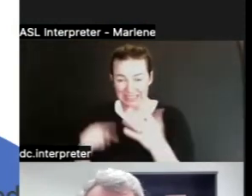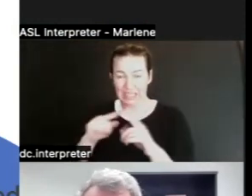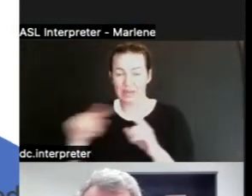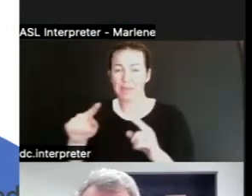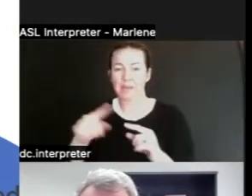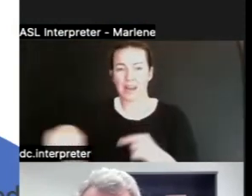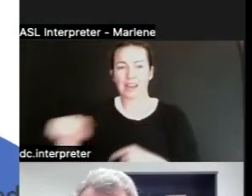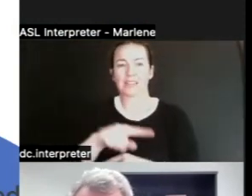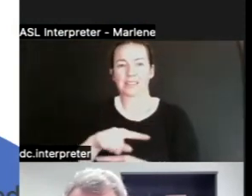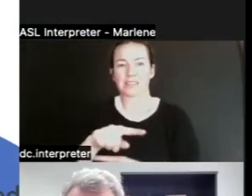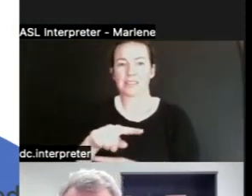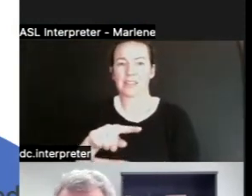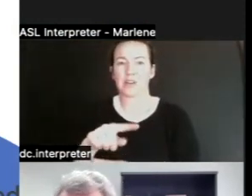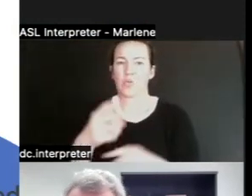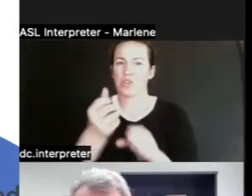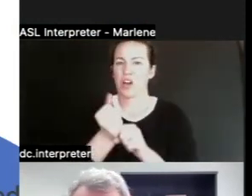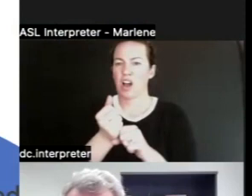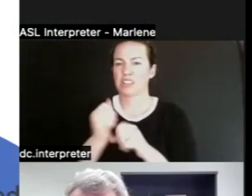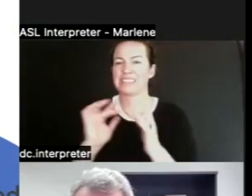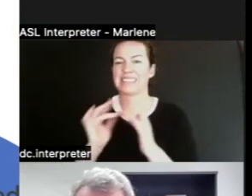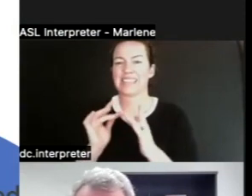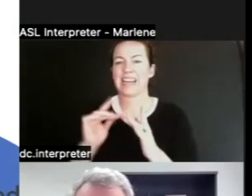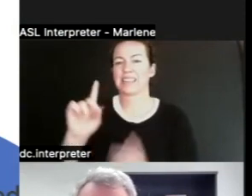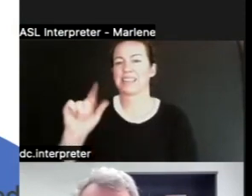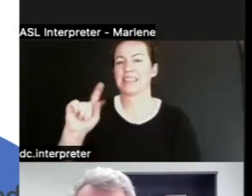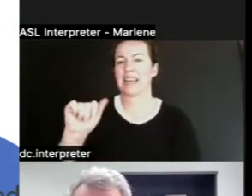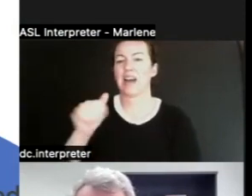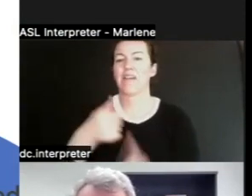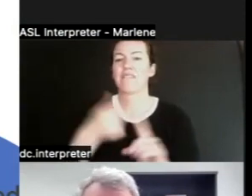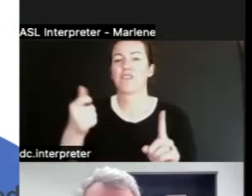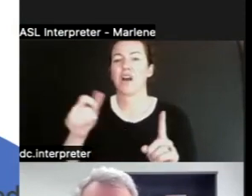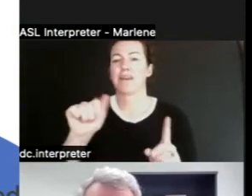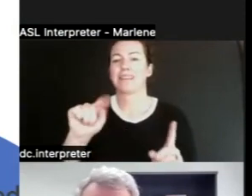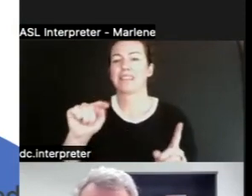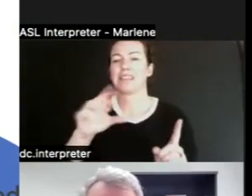to broadband did get data from AT&T and Comcast, we've actually got them asserting that their spots